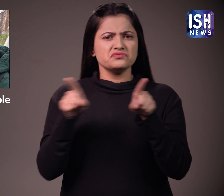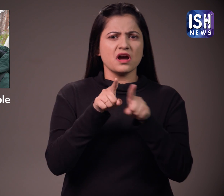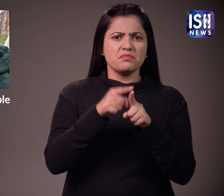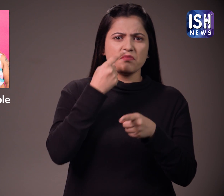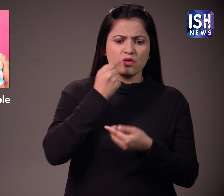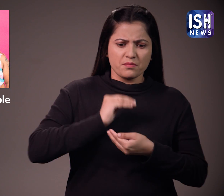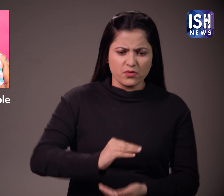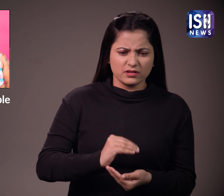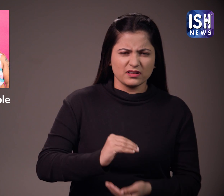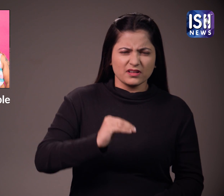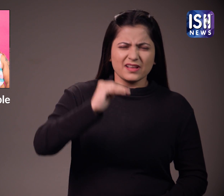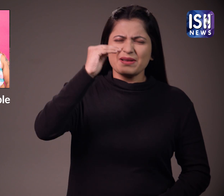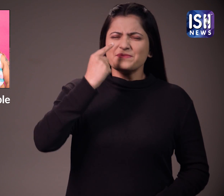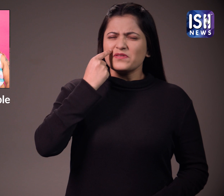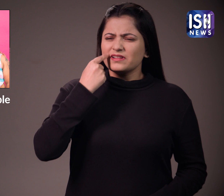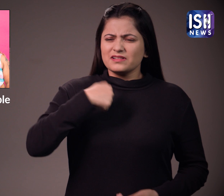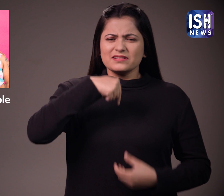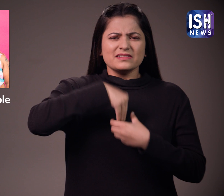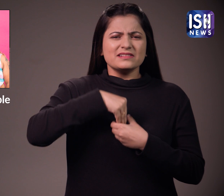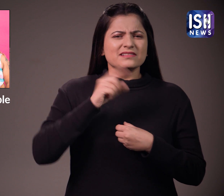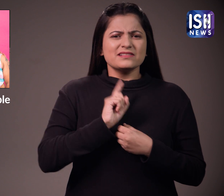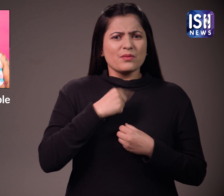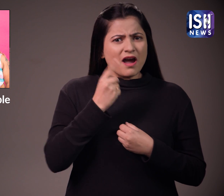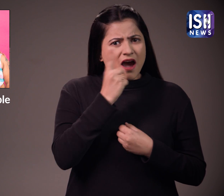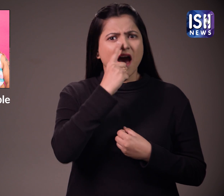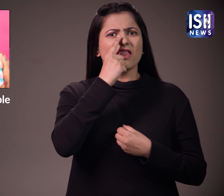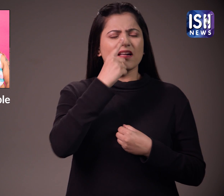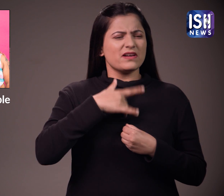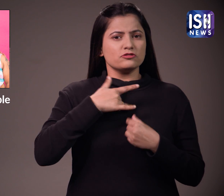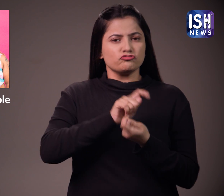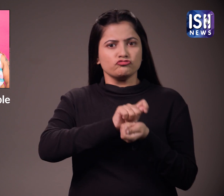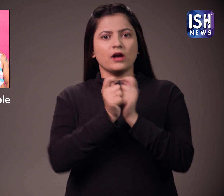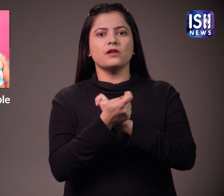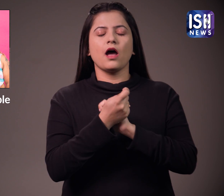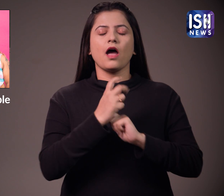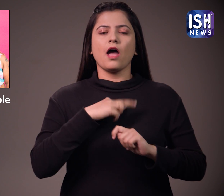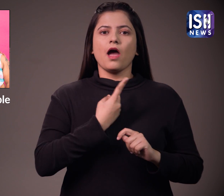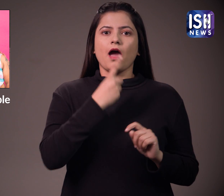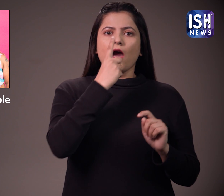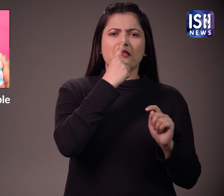The same is with many who are born as men but identify themselves as women and later become transwomen.